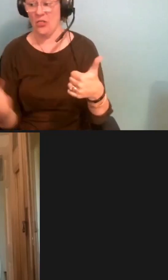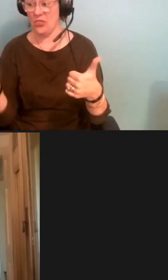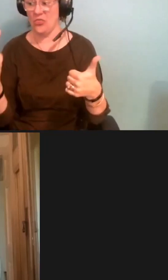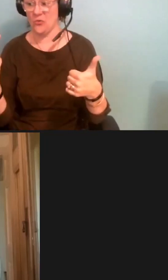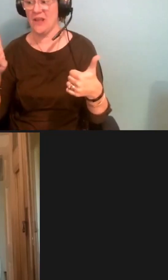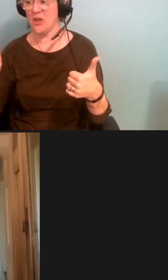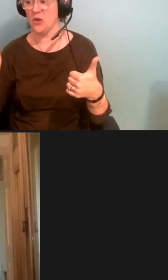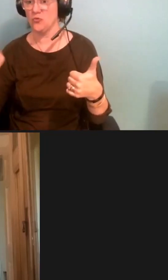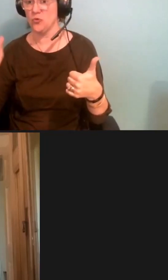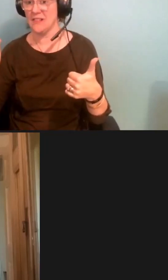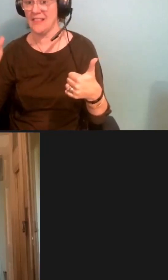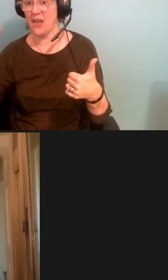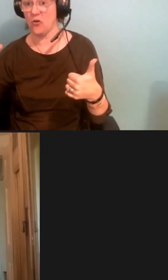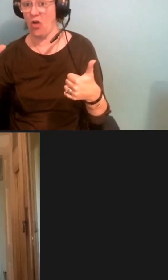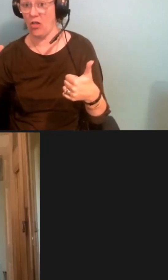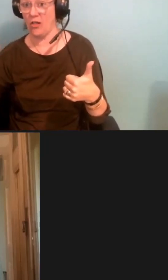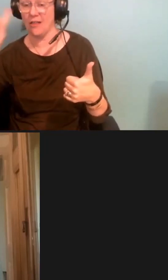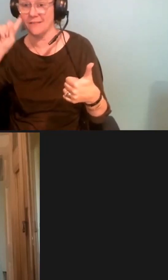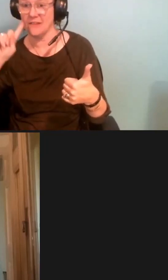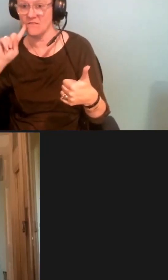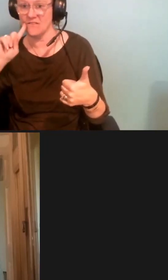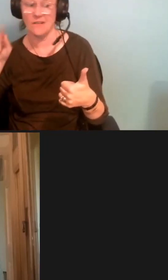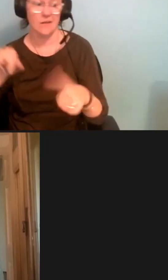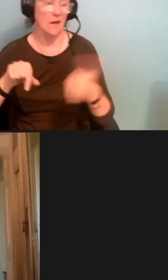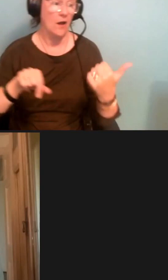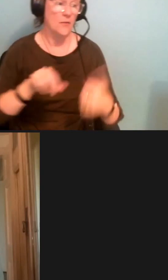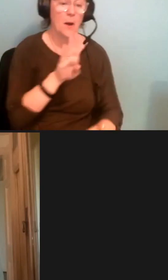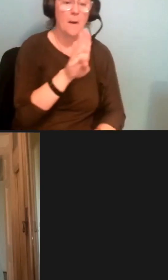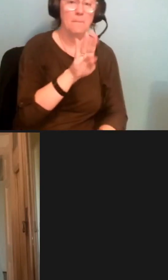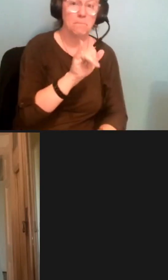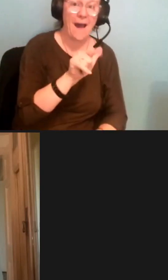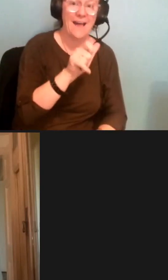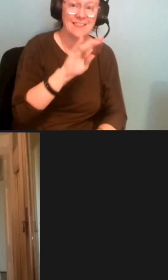differences the other seven have bilateral four of them have additional